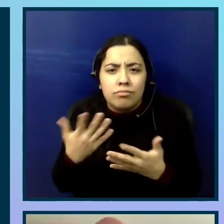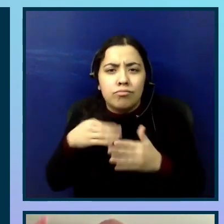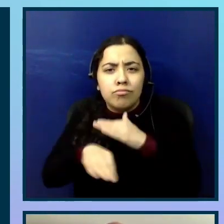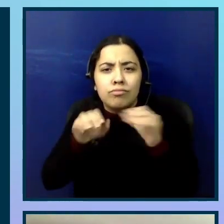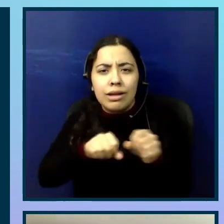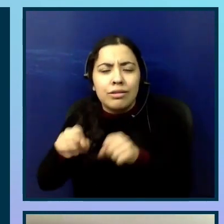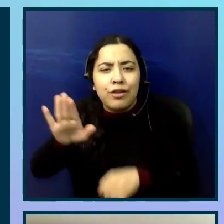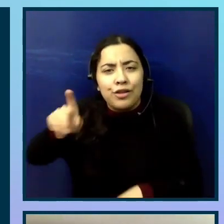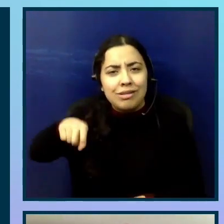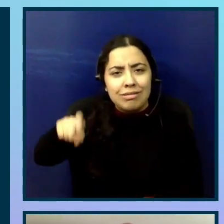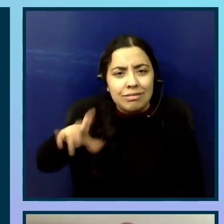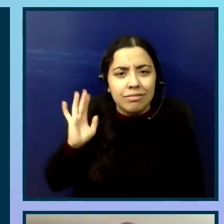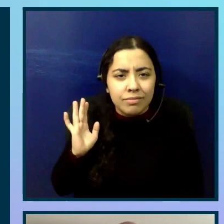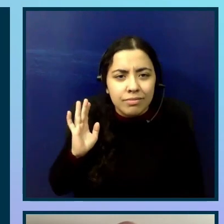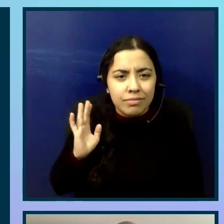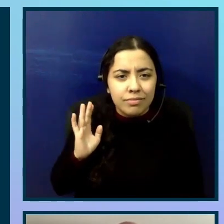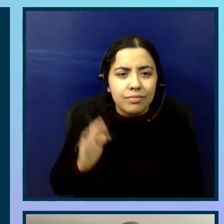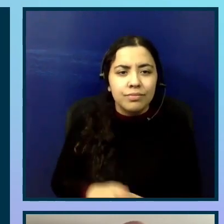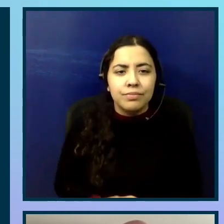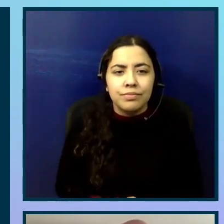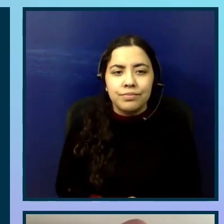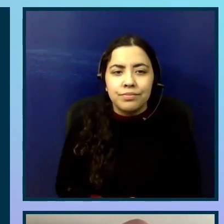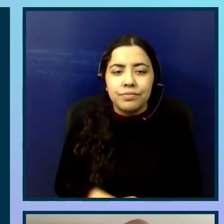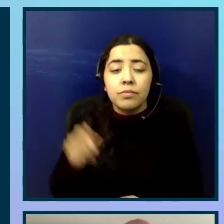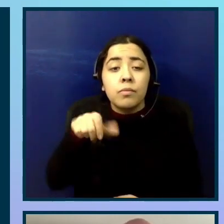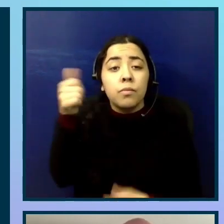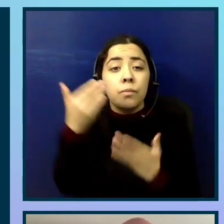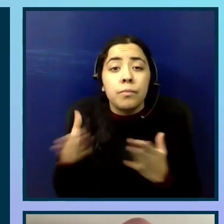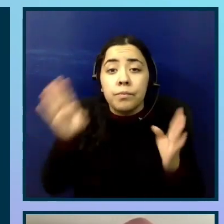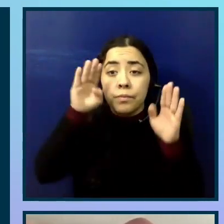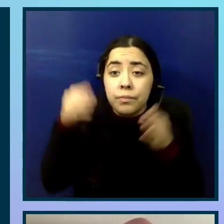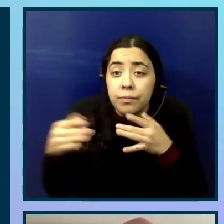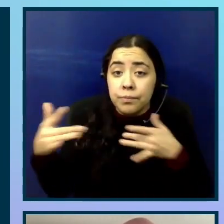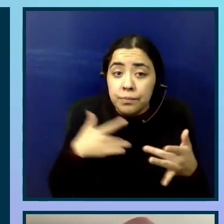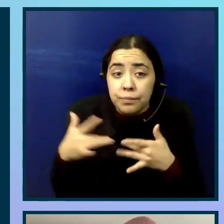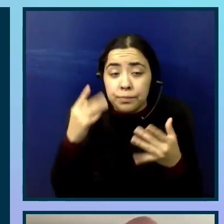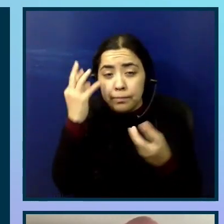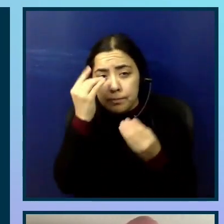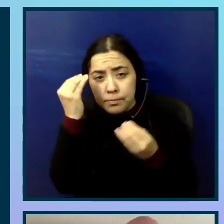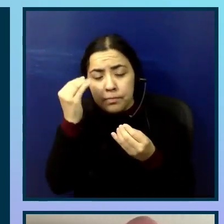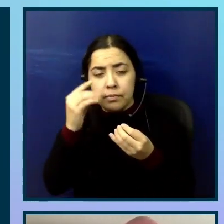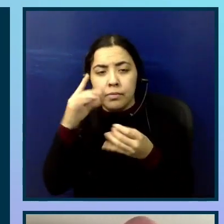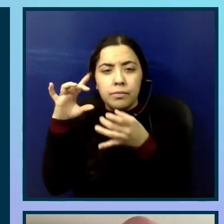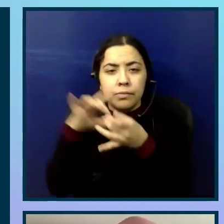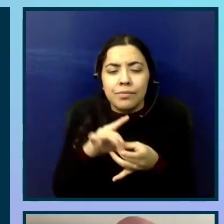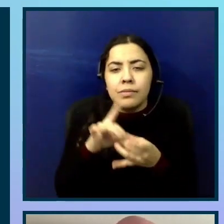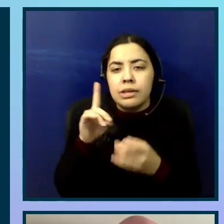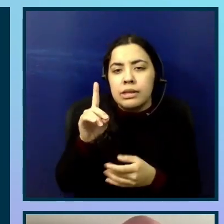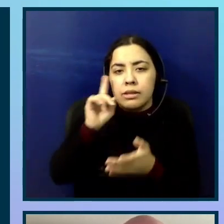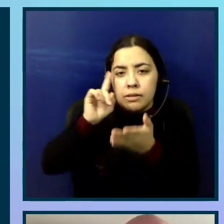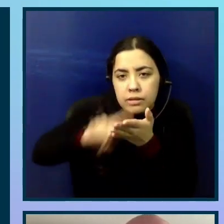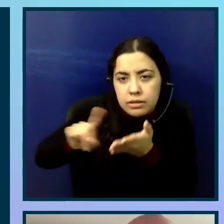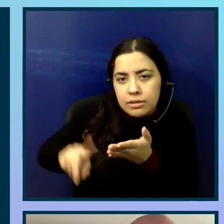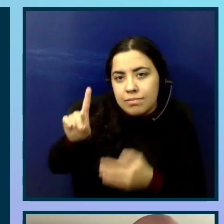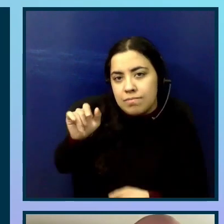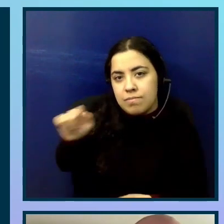The other thing that we've been focusing on is that whole thing around data security. And it's something that we thought a lot about